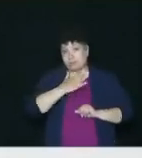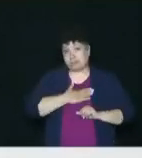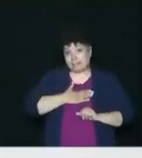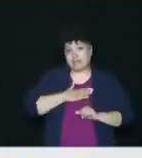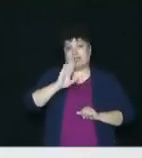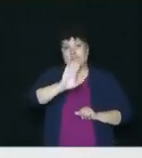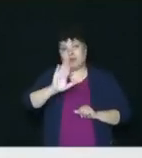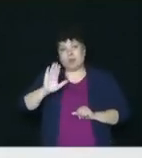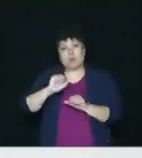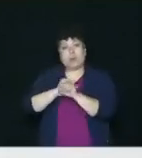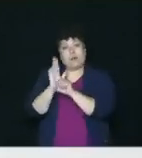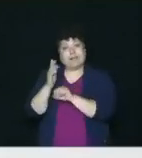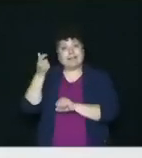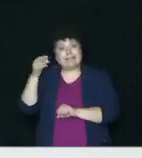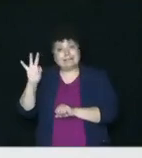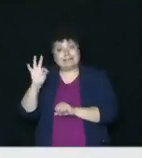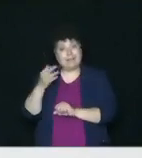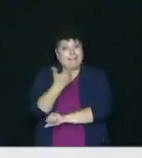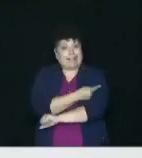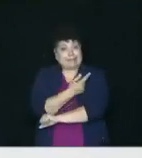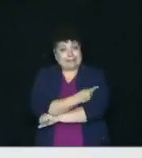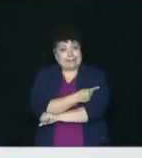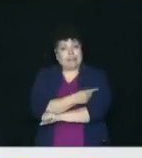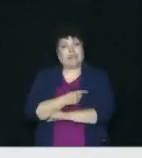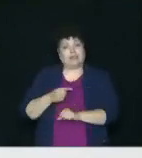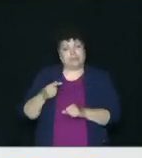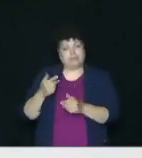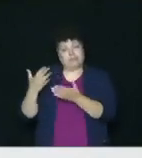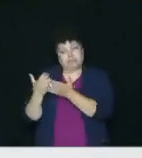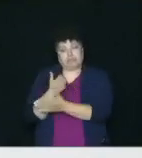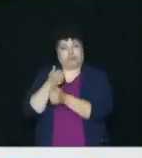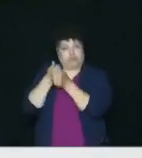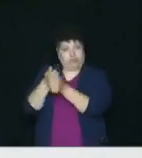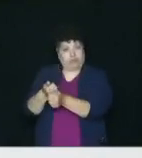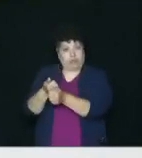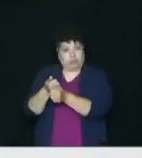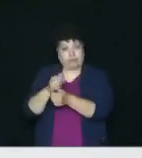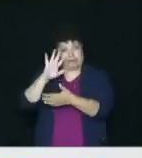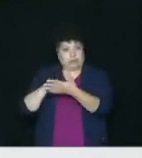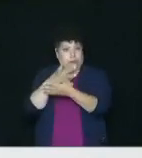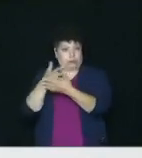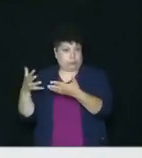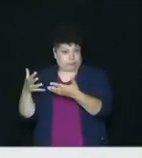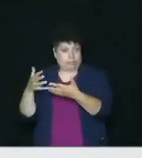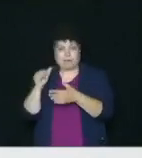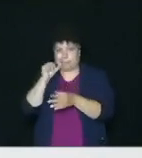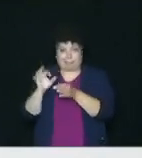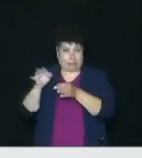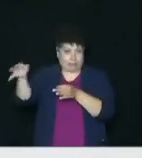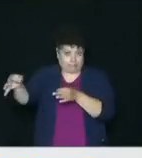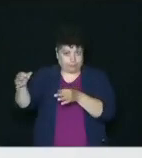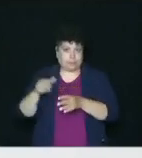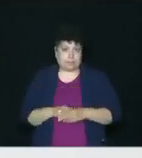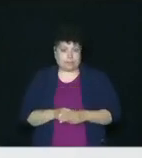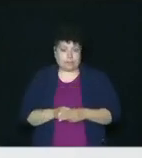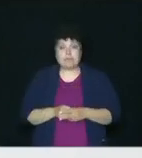IMMUNIZATION PROGRAMS FOR CHILDREN IN THIS AGE GROUP SHORTLY. PLEASE CHECK YOUR PROVINCIAL TERRITORIAL AND HEALTHCARE AUTHORITY WEBSITE FOR INFORMATION ON WHEN THE VACCINE